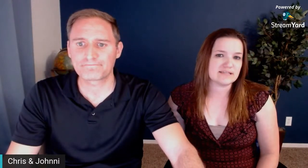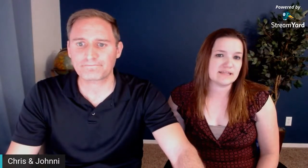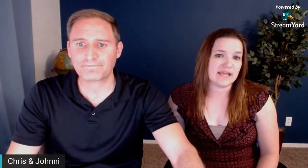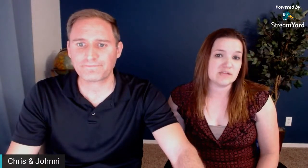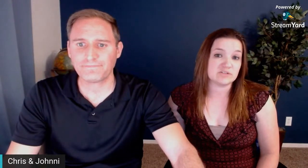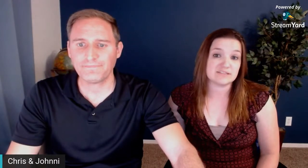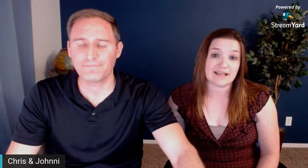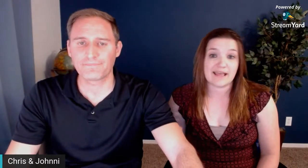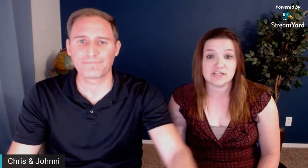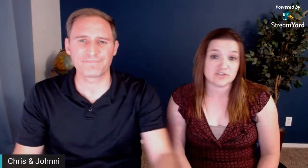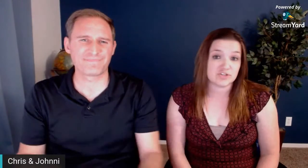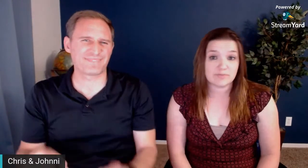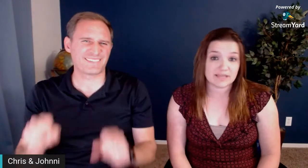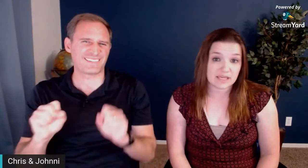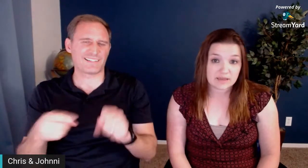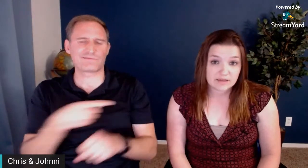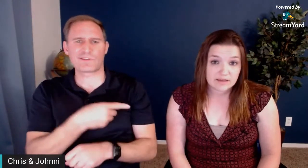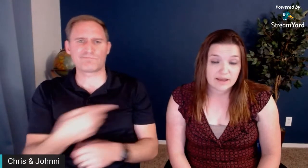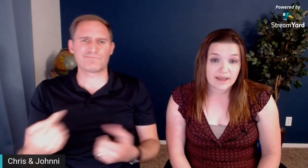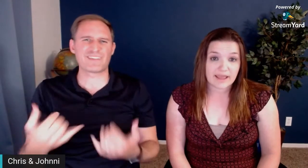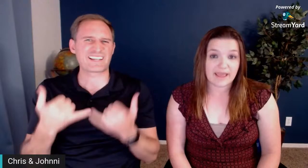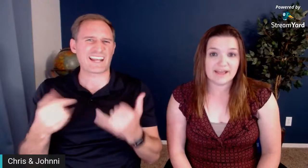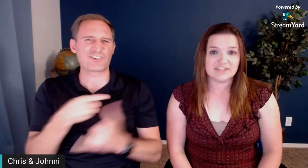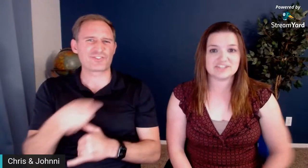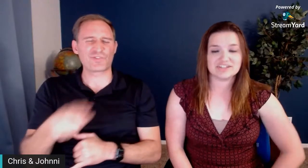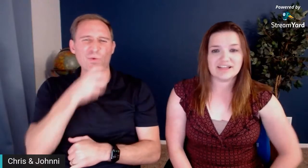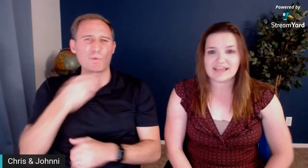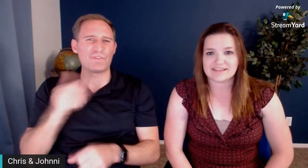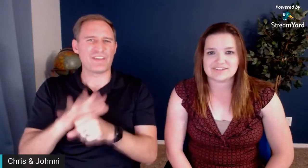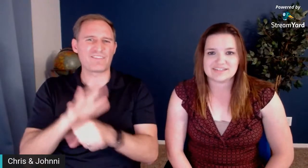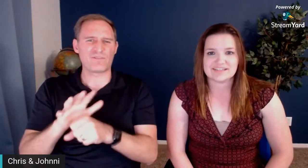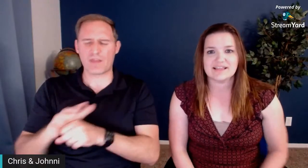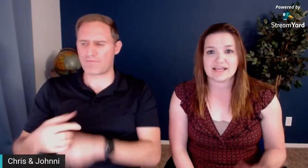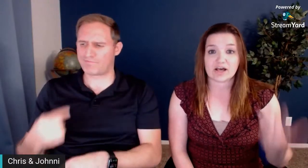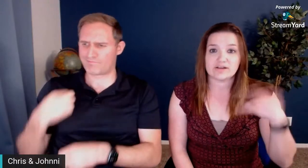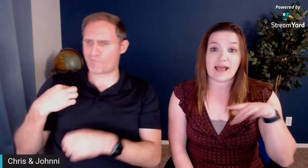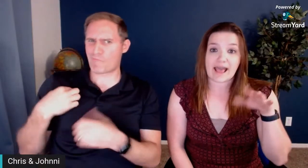at that age where she's like i need your show monkey and she'll like she gets like i'll ask